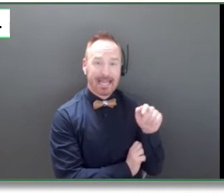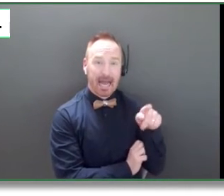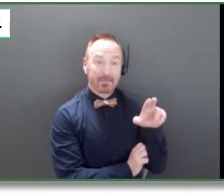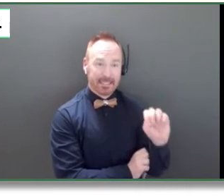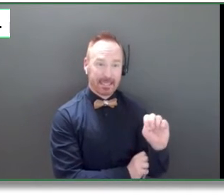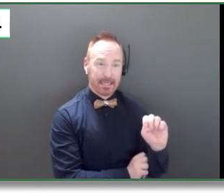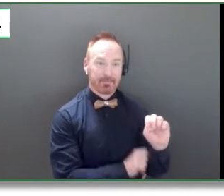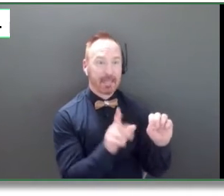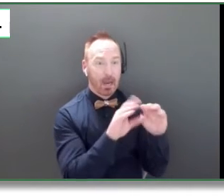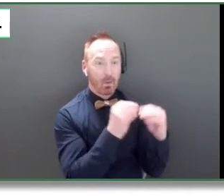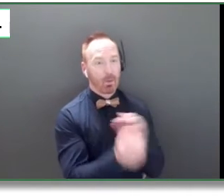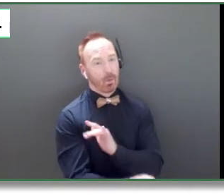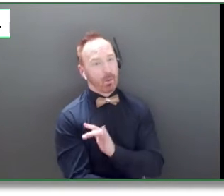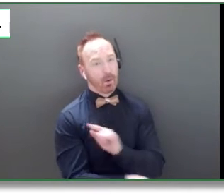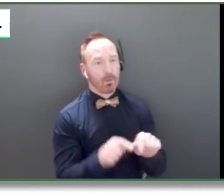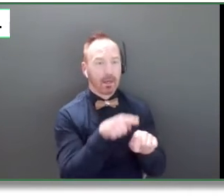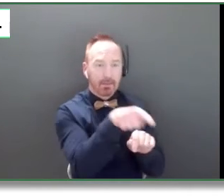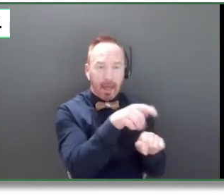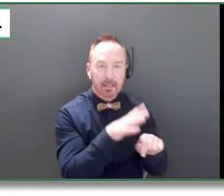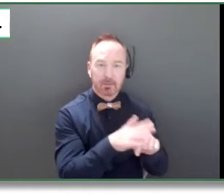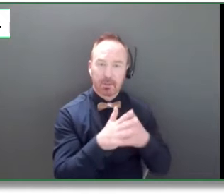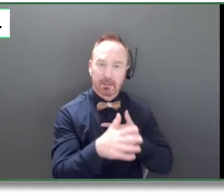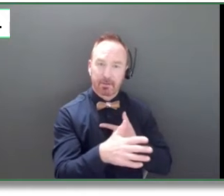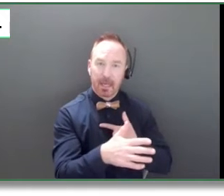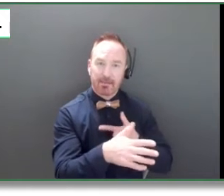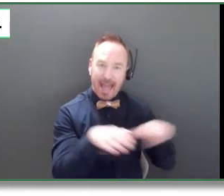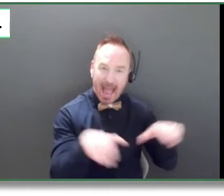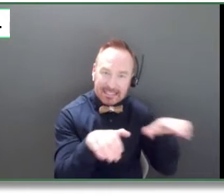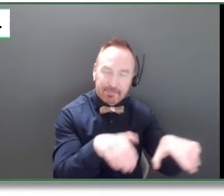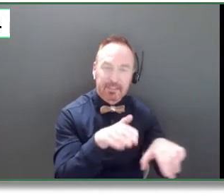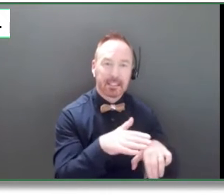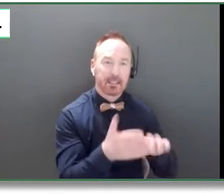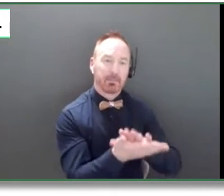accessible. Have you found the ski resorts themselves like some of the